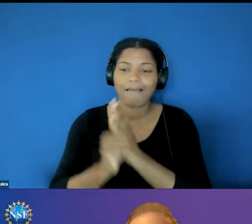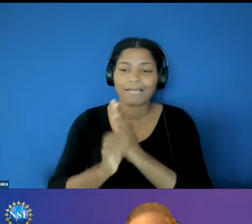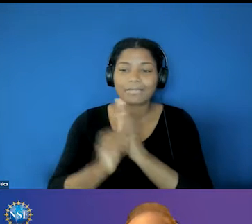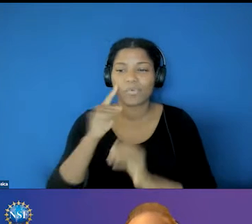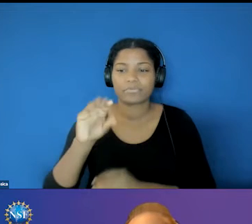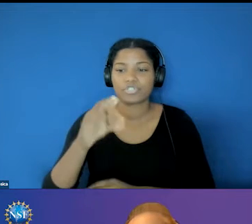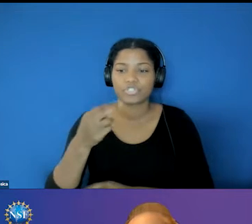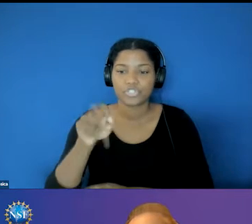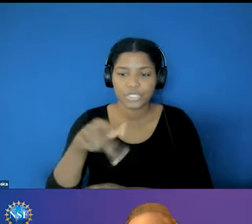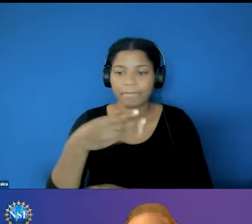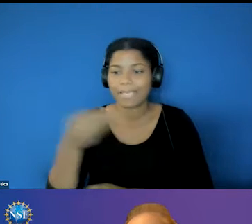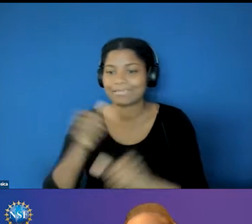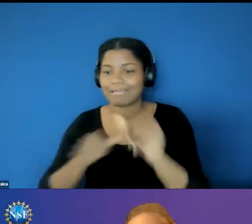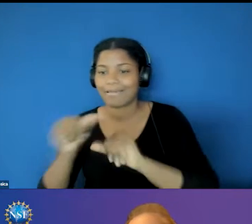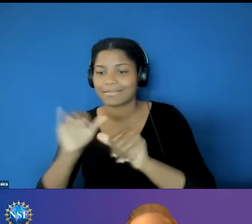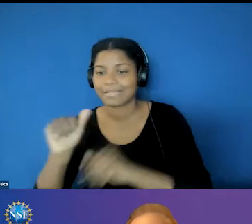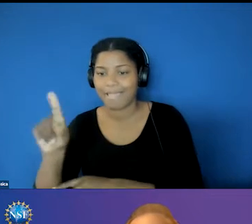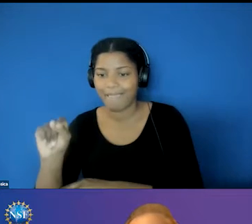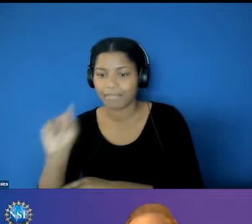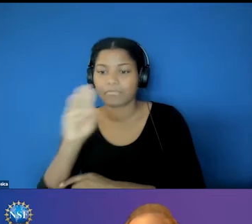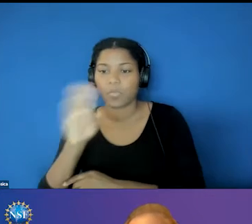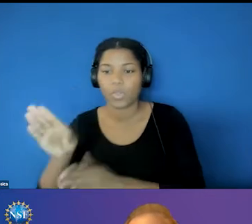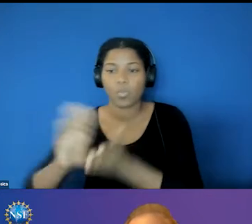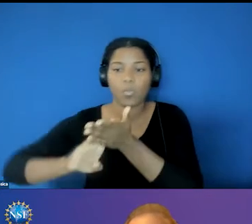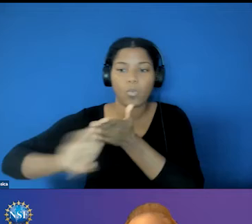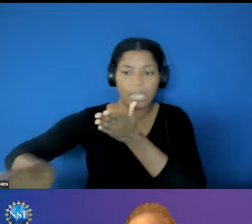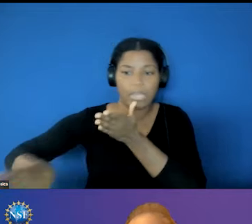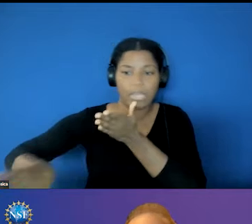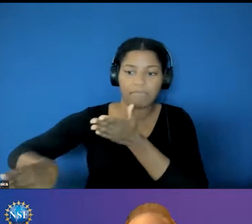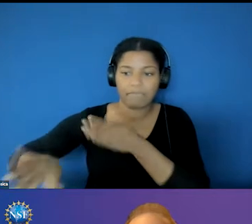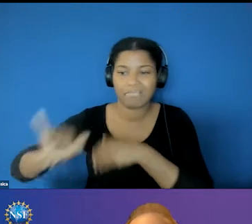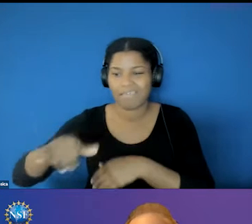waves the cost sharing requirement for five years for the MRI program.